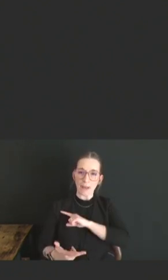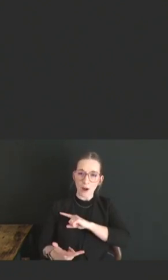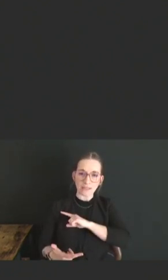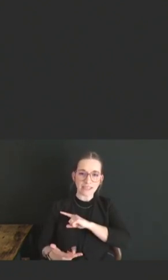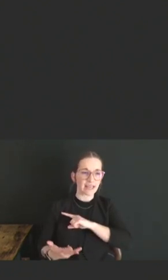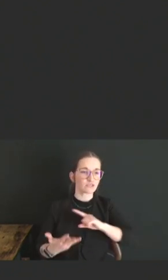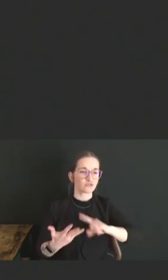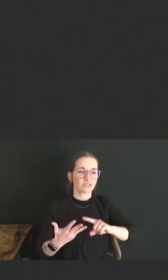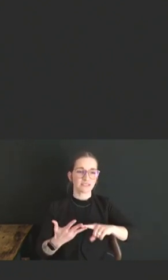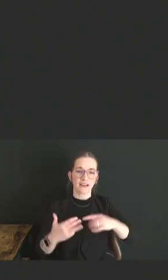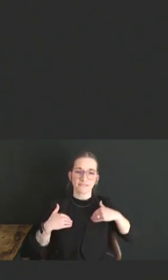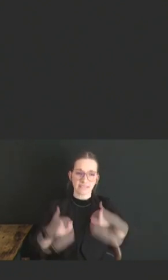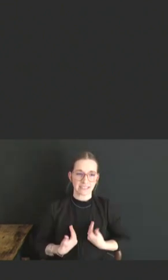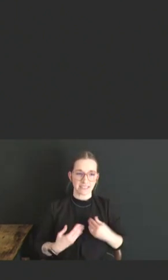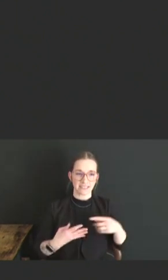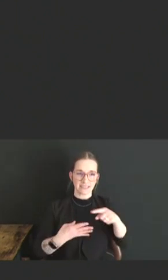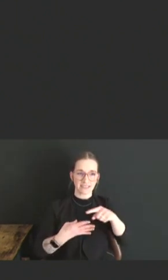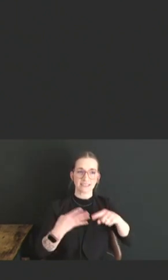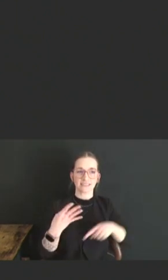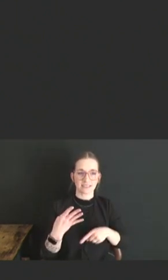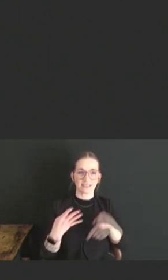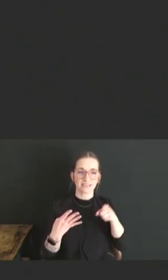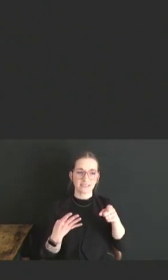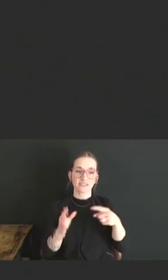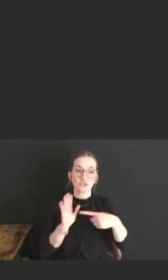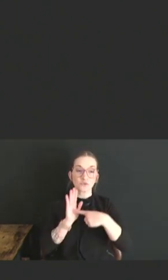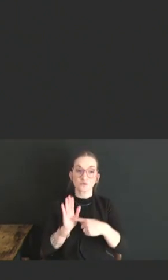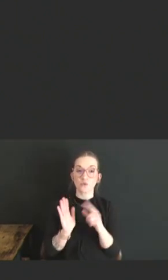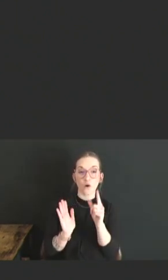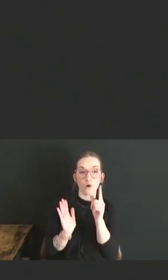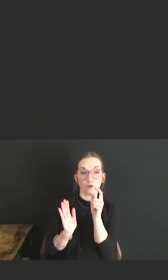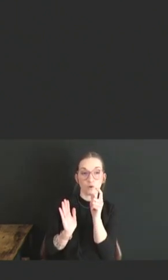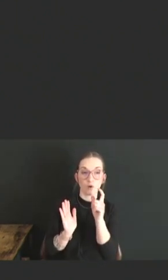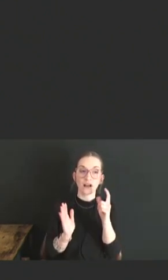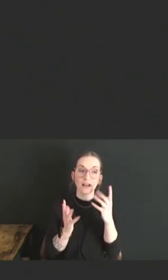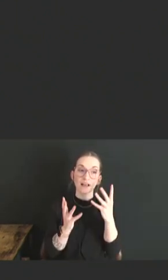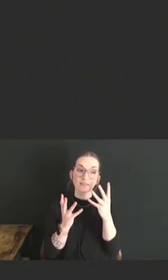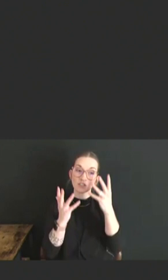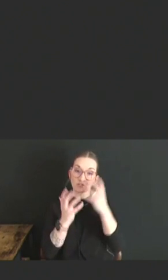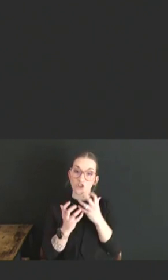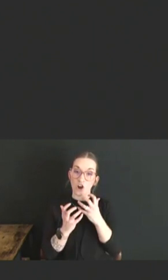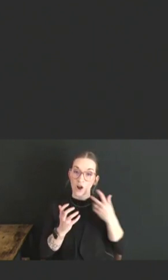to experiencing each symptom type is shown in the dark purple bars, and no in the yellow bars.